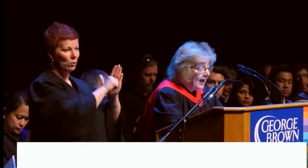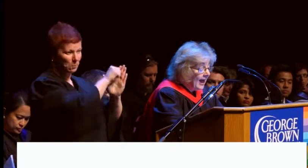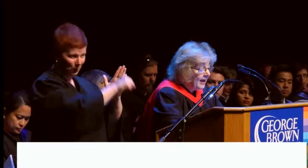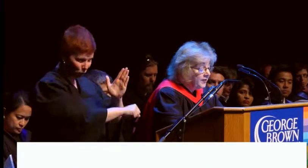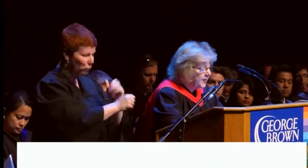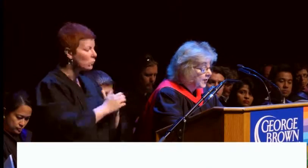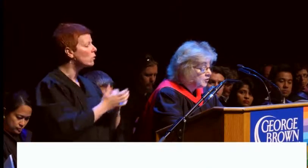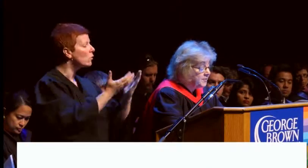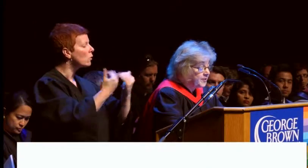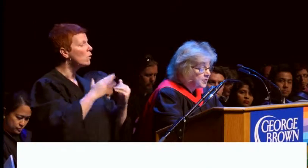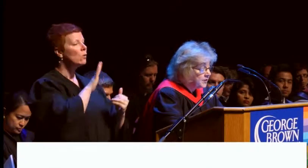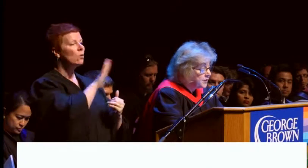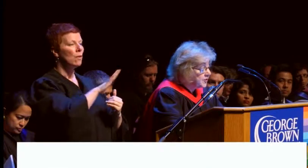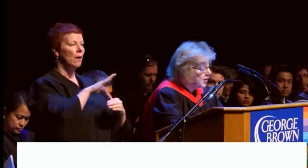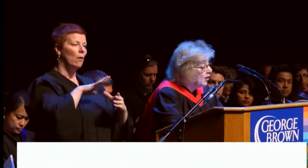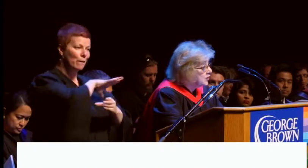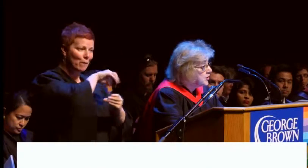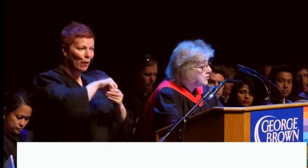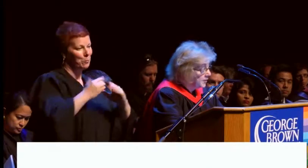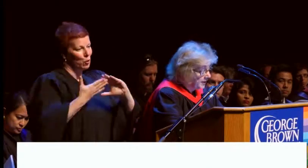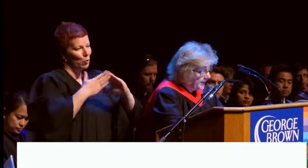AND THEIR CONTRIBUTIONS TO THE COLLEGE COMMUNITY.